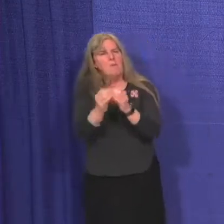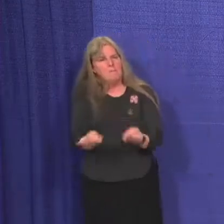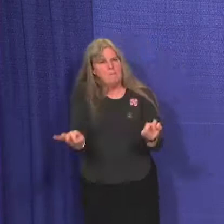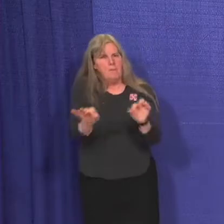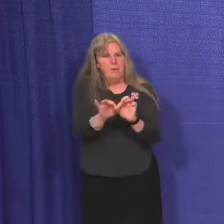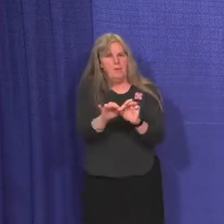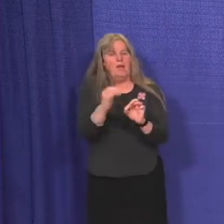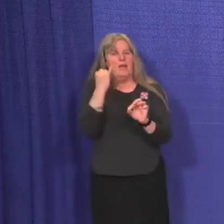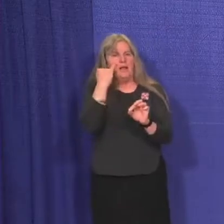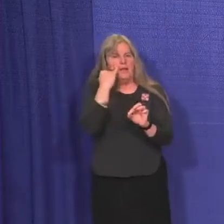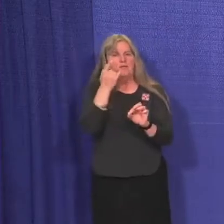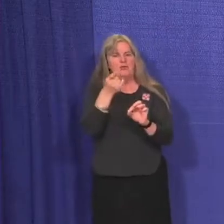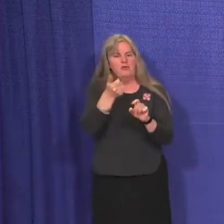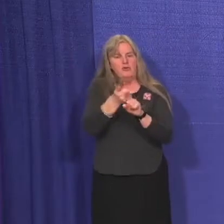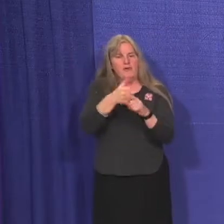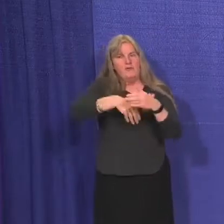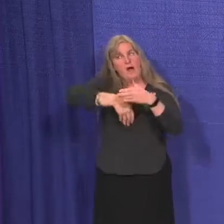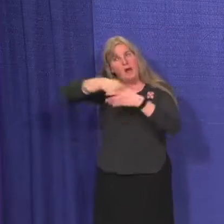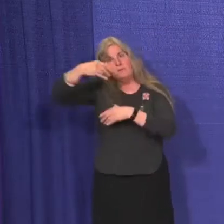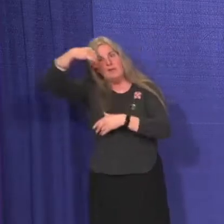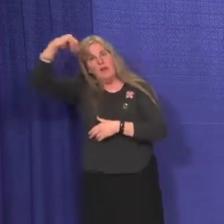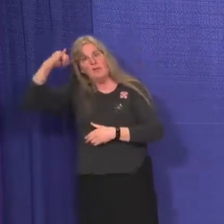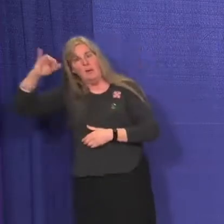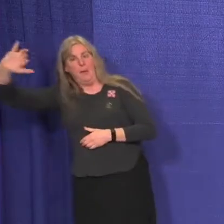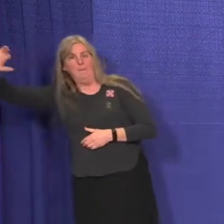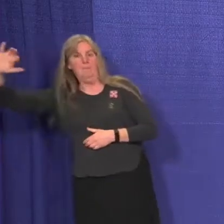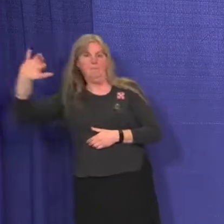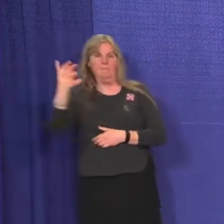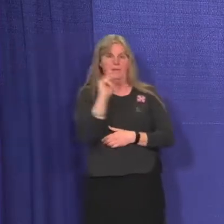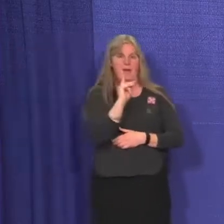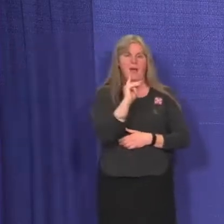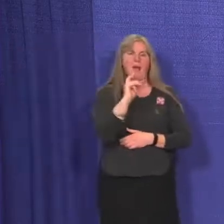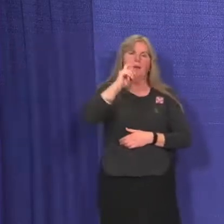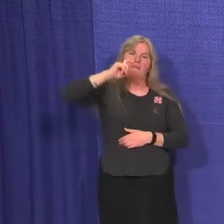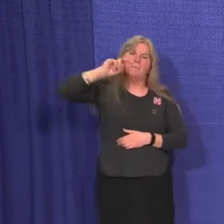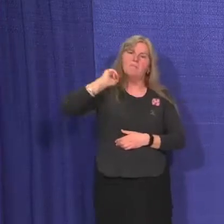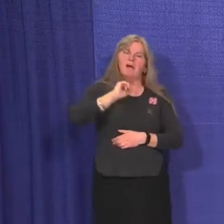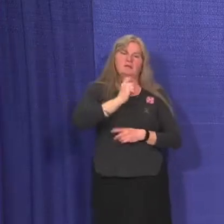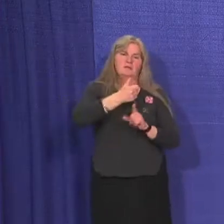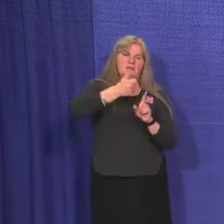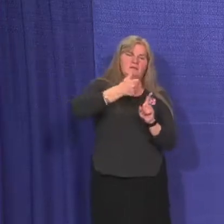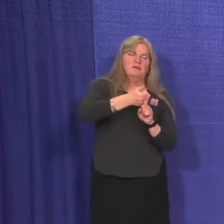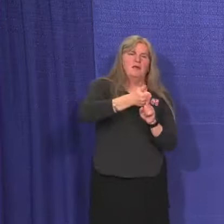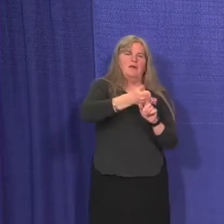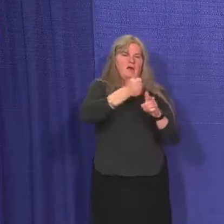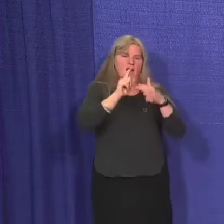rising case numbers. Along with a surgeon much of Canada we have seen recent case